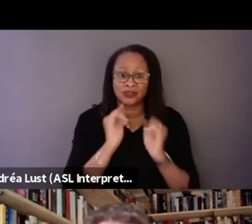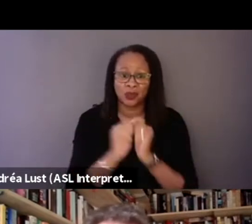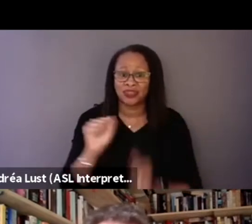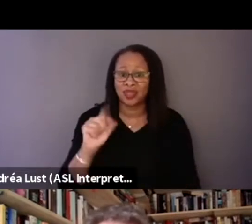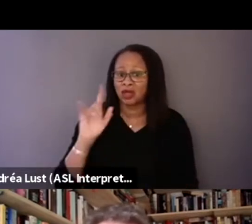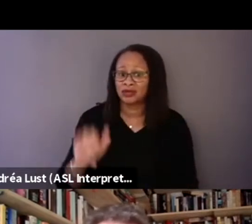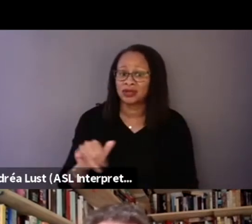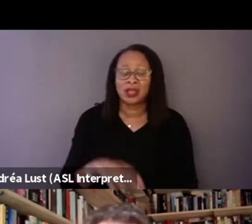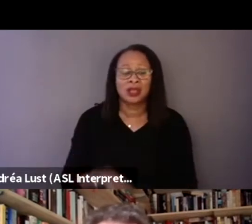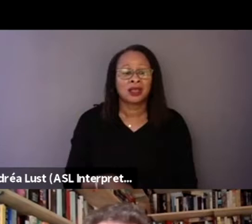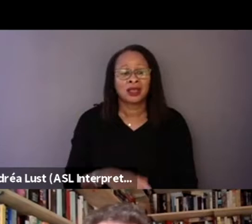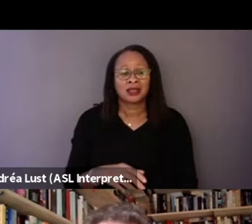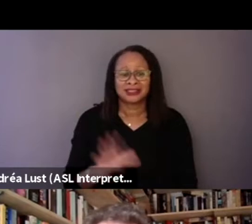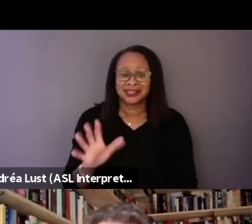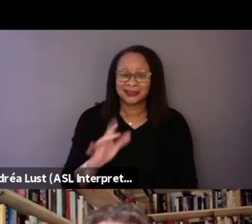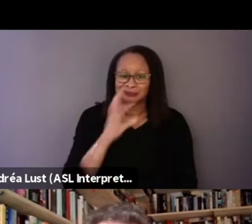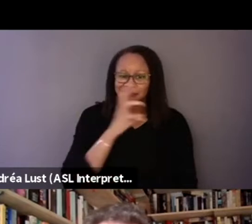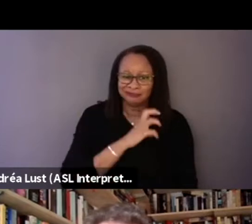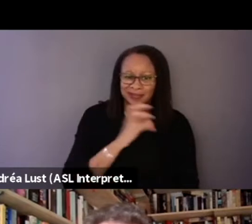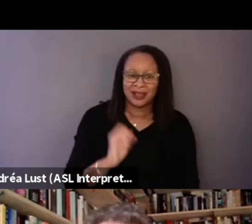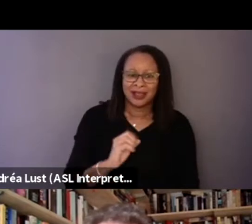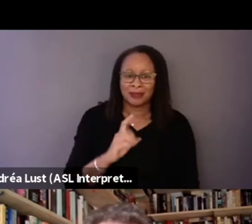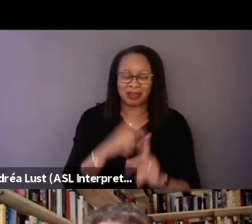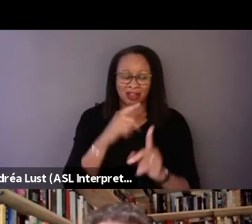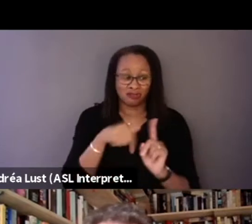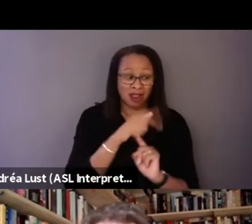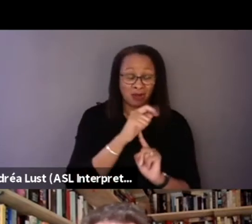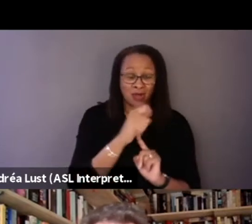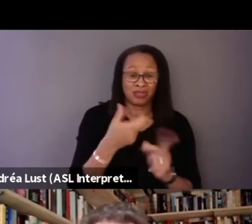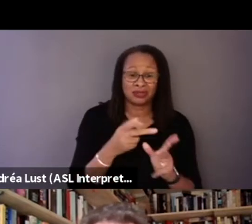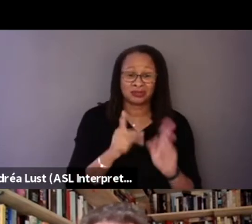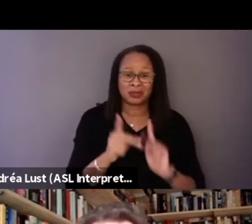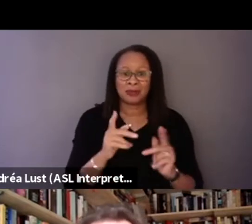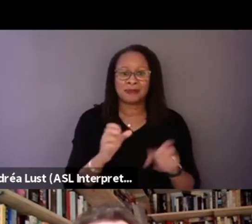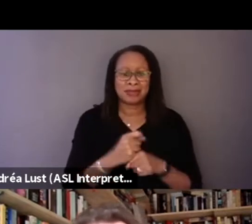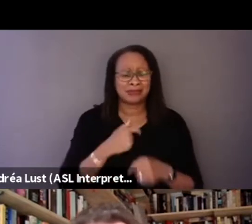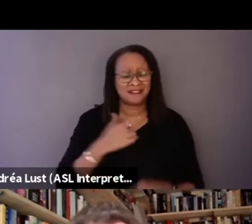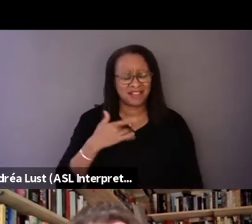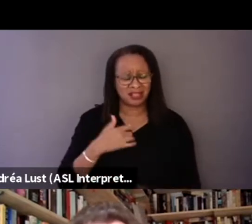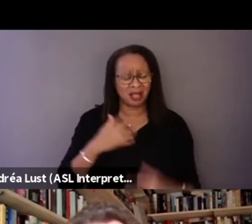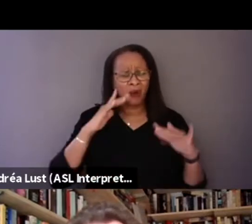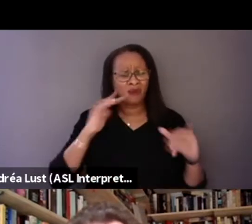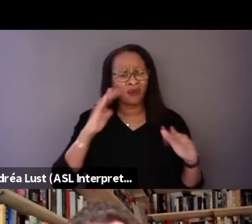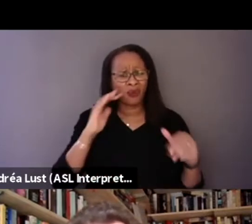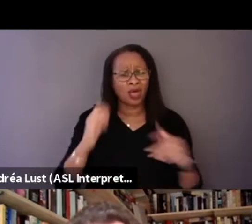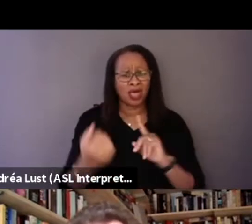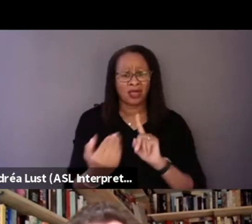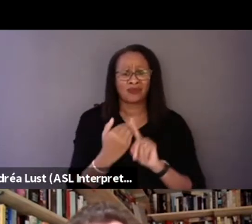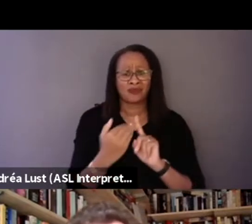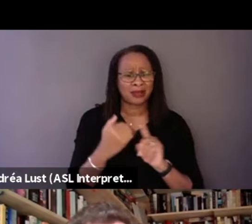but also being around all of these people made me so hopeful and reminded me that real heroes do exist